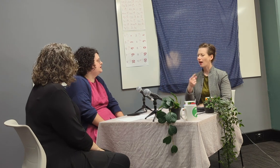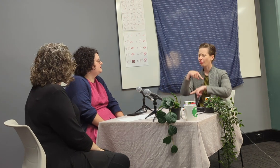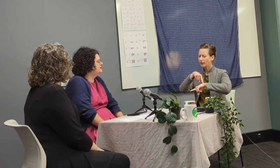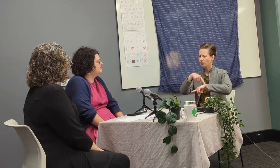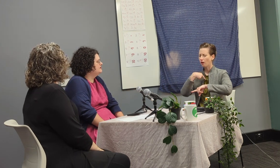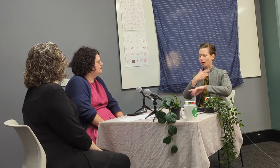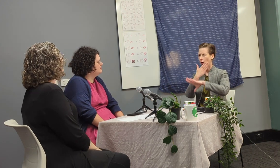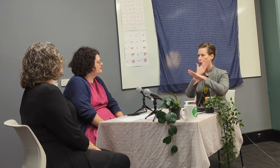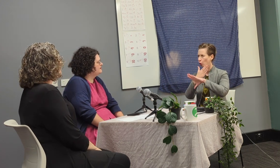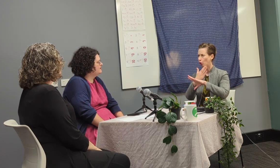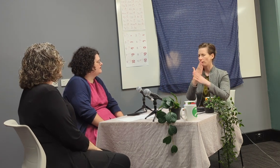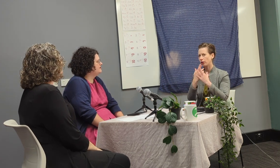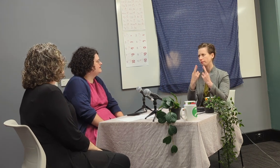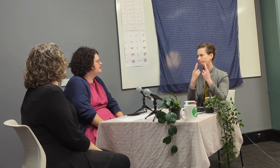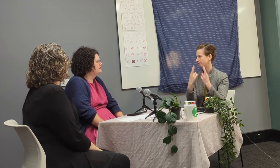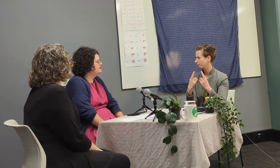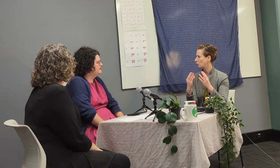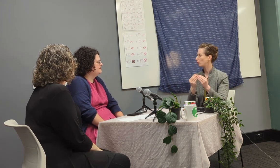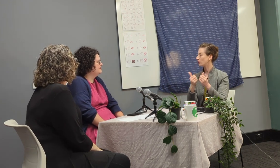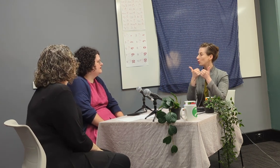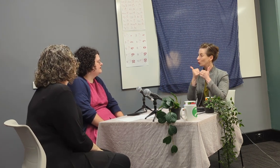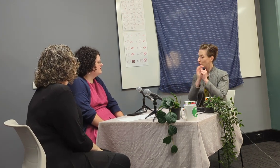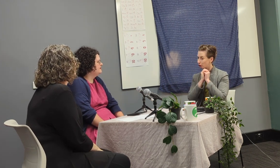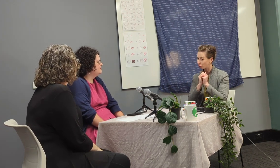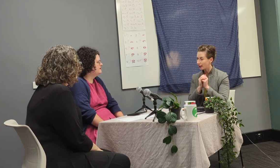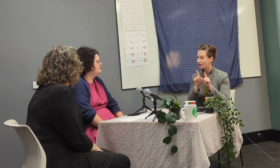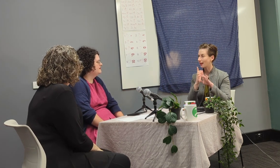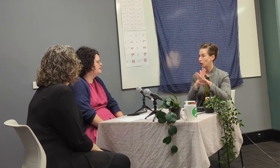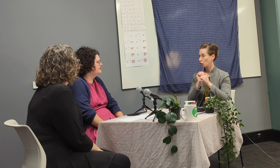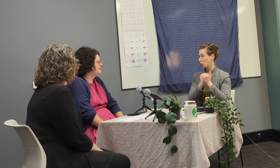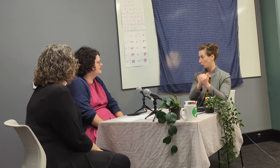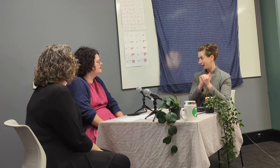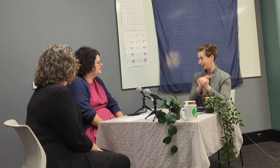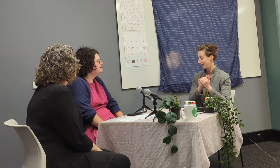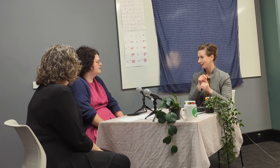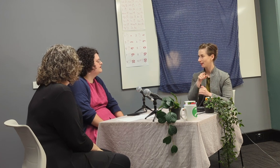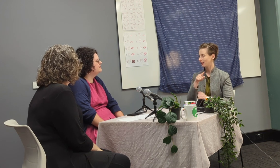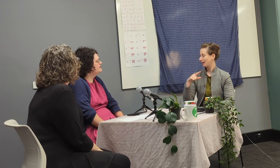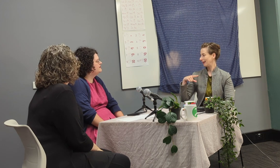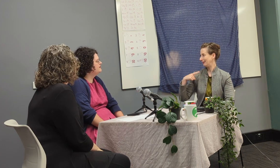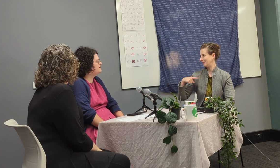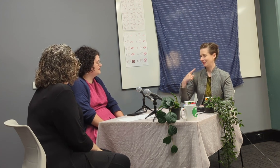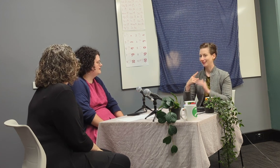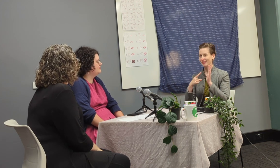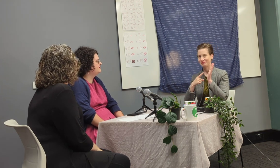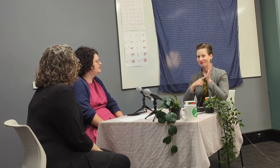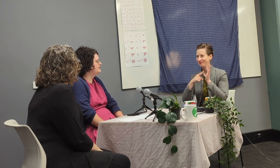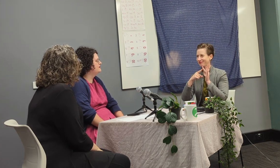This person does this [gestures left],” and showing what their different actions are like. H: Yes, it’s just like that. At the time, I was working very closely with a very good friend of mine – and a colleague